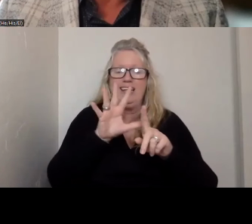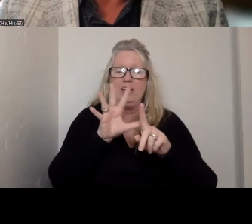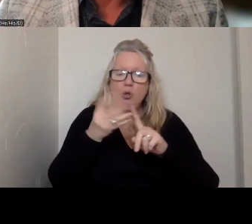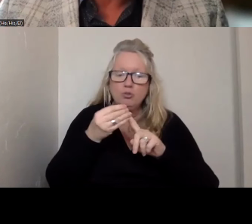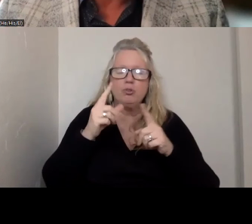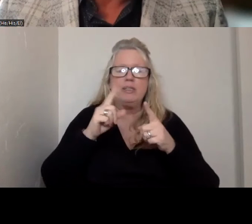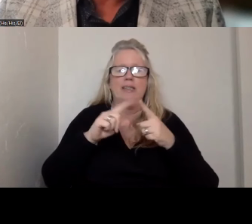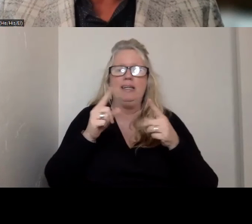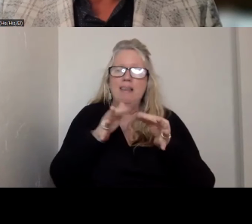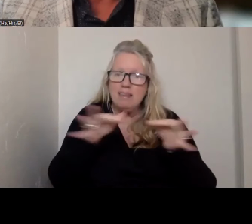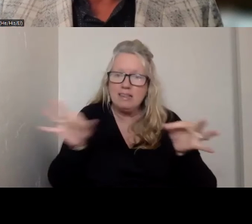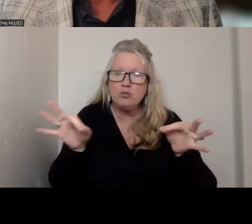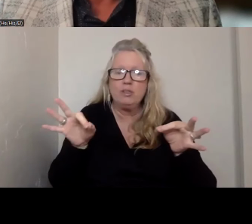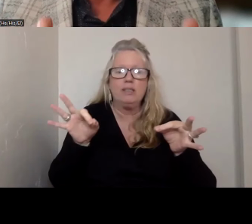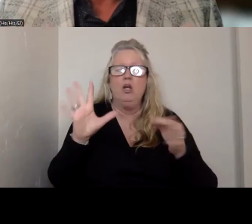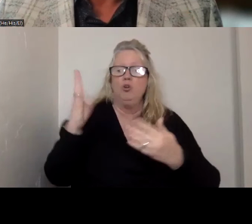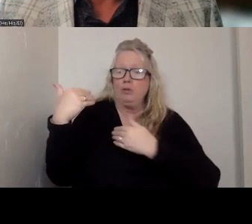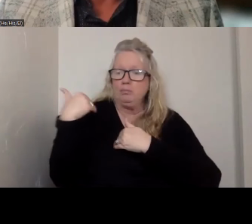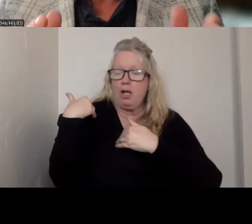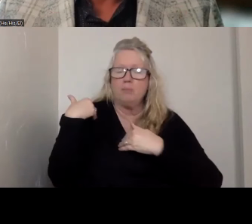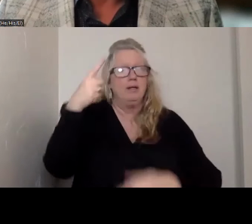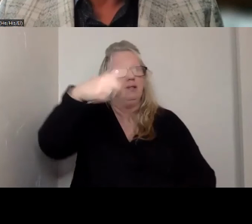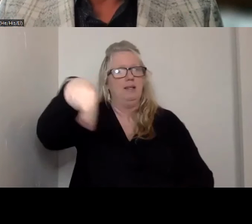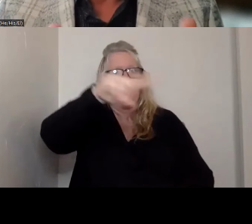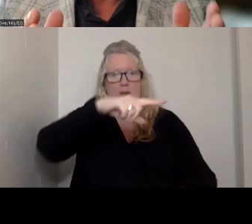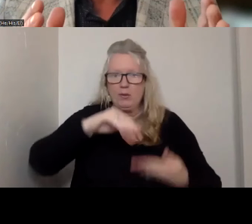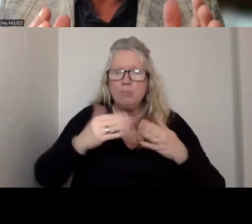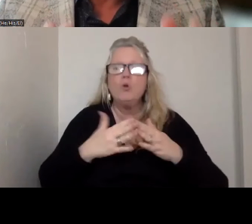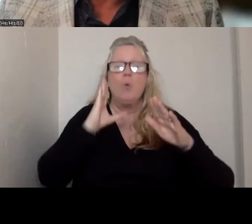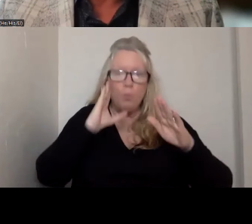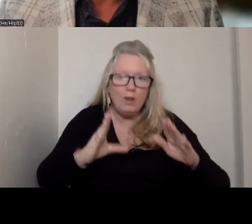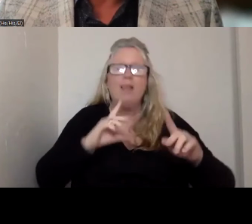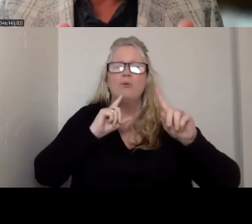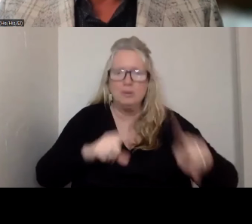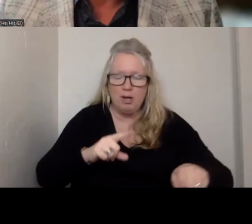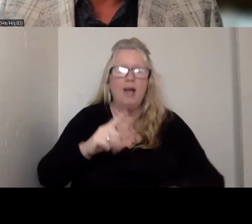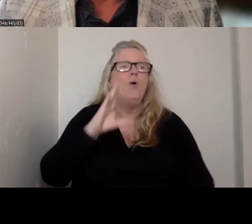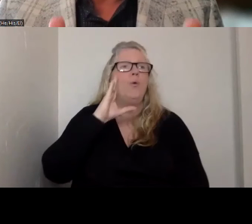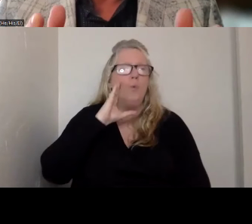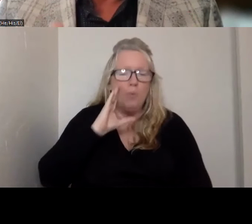RESPONSIBLE MANNER, THEY WILL COME SEE YOU.